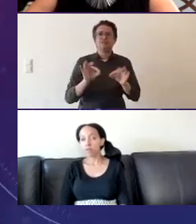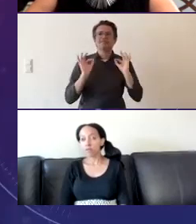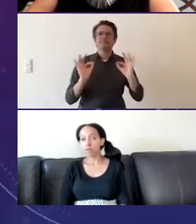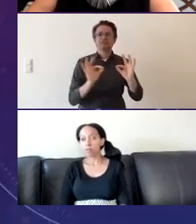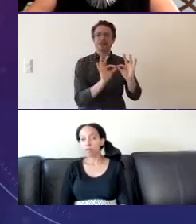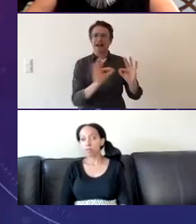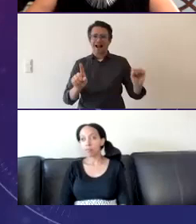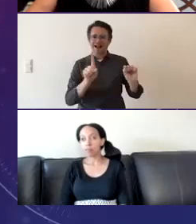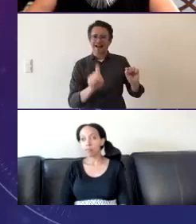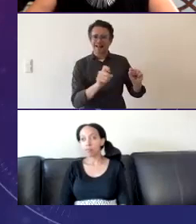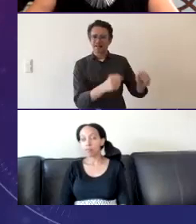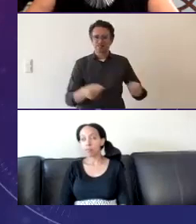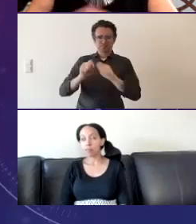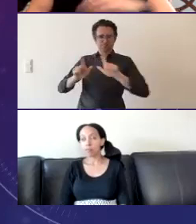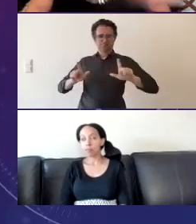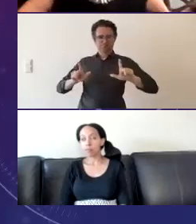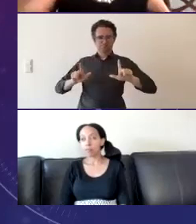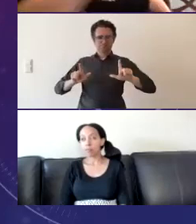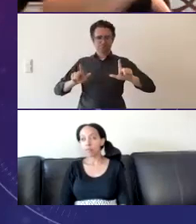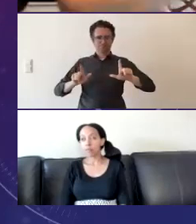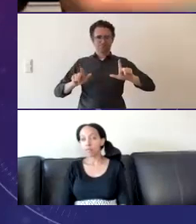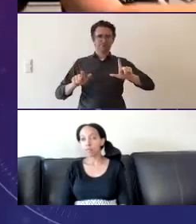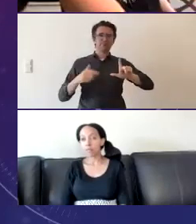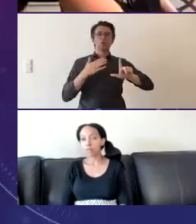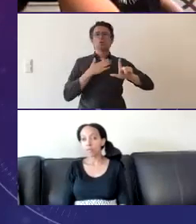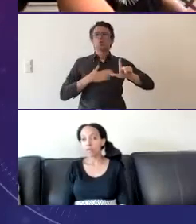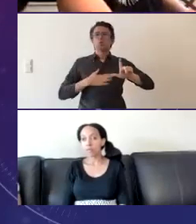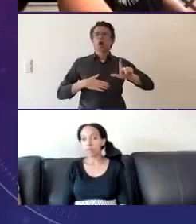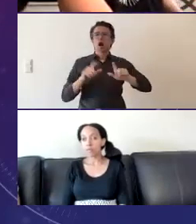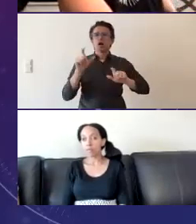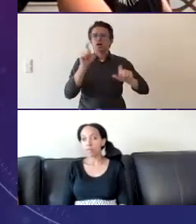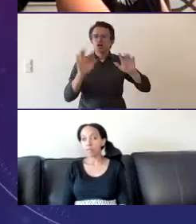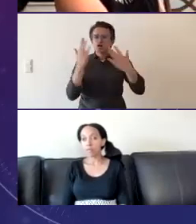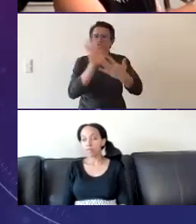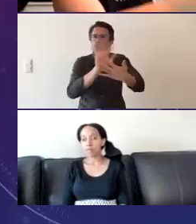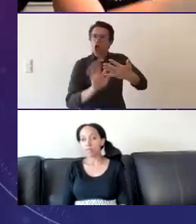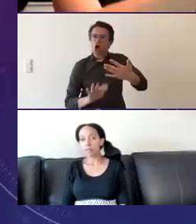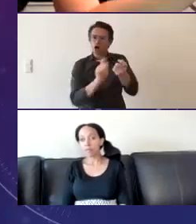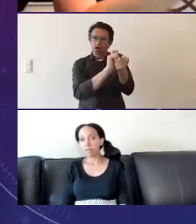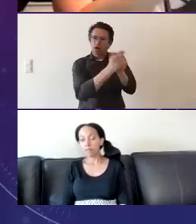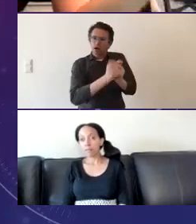through the kite link so I'll demonstrate right now what I'm using and